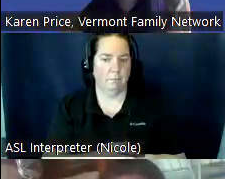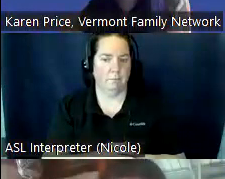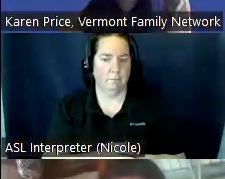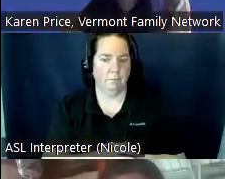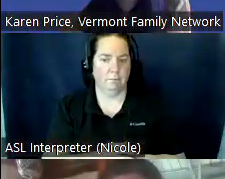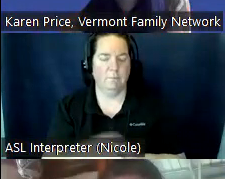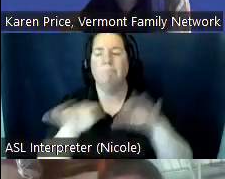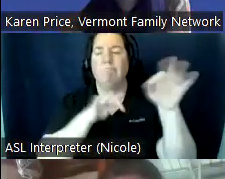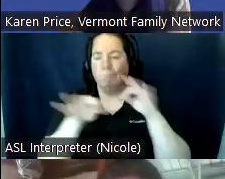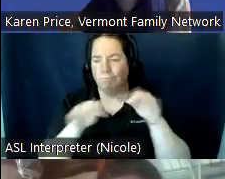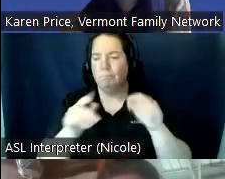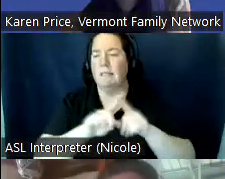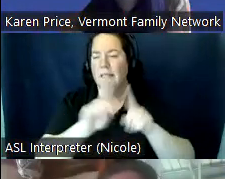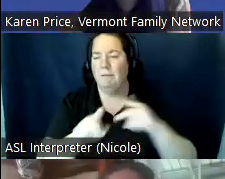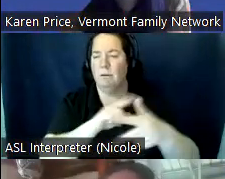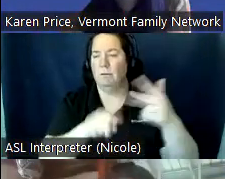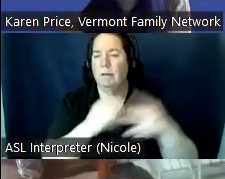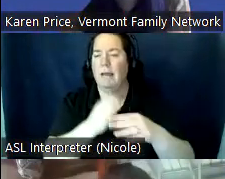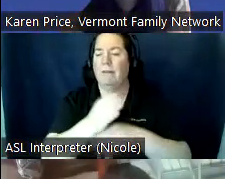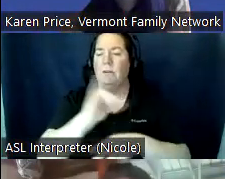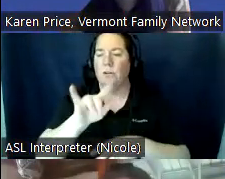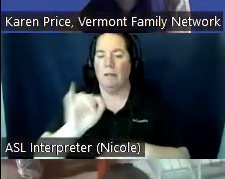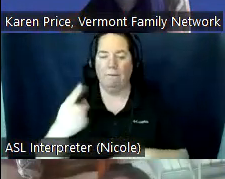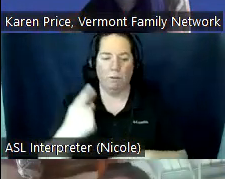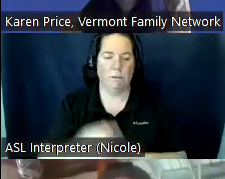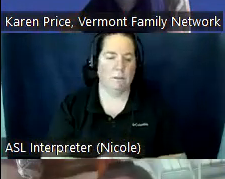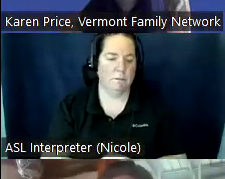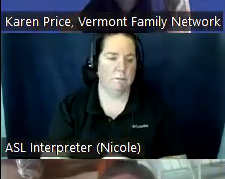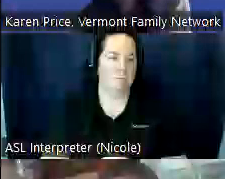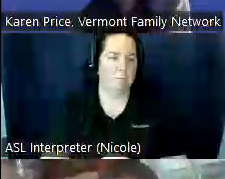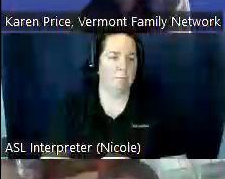that criteria after July 1. And the guidance document that I made reference to is the third